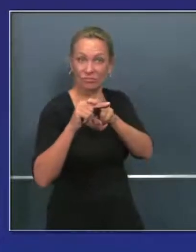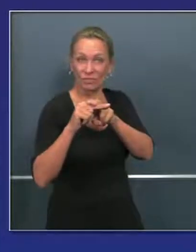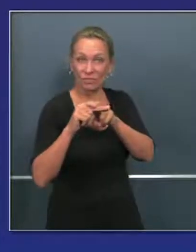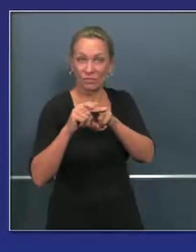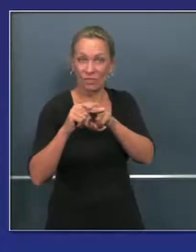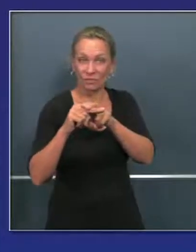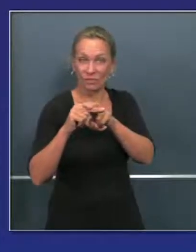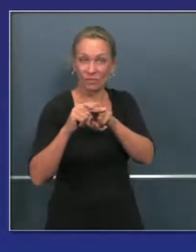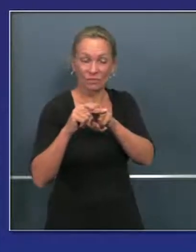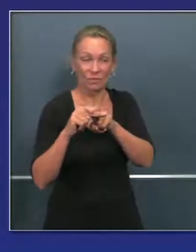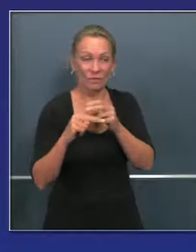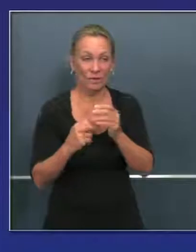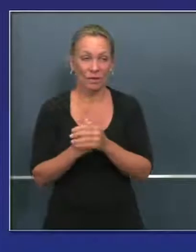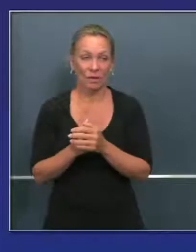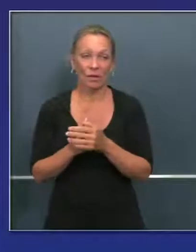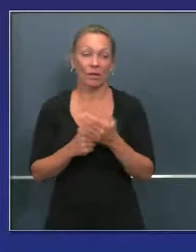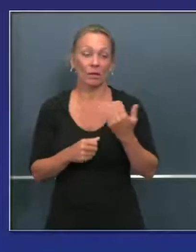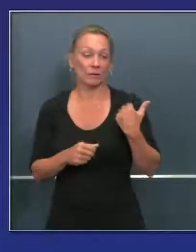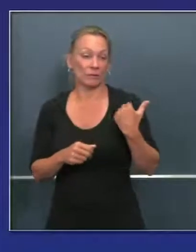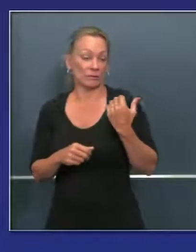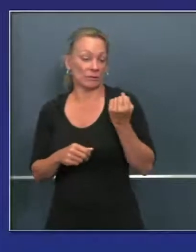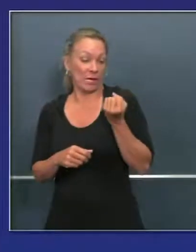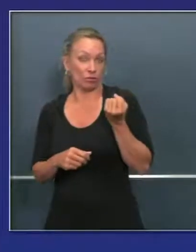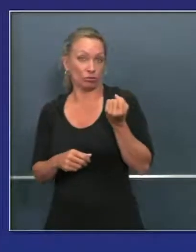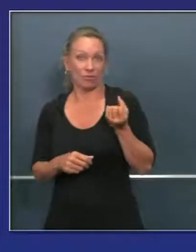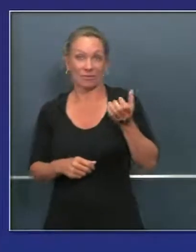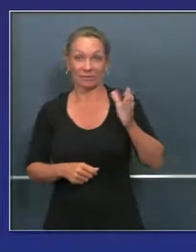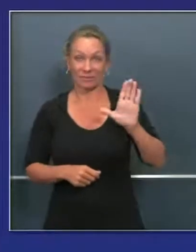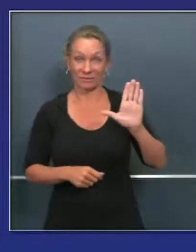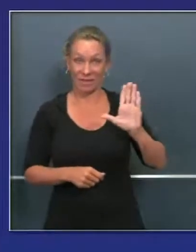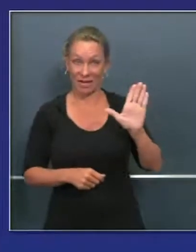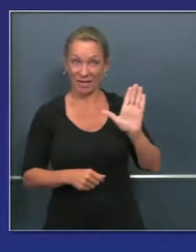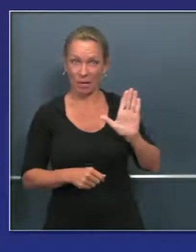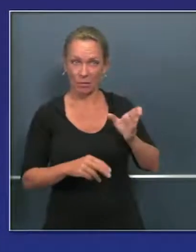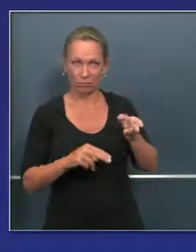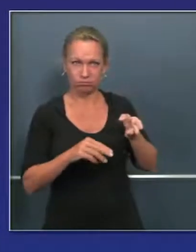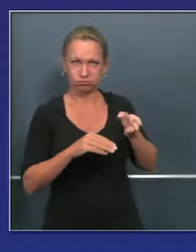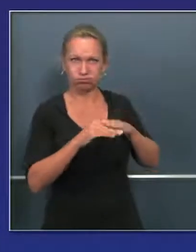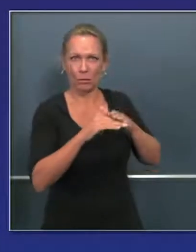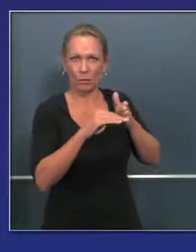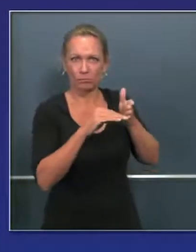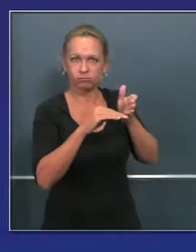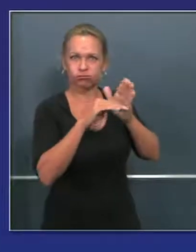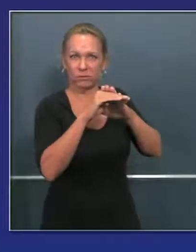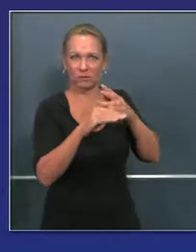that represents over a seven day period if I went back and provided you another slide just to give